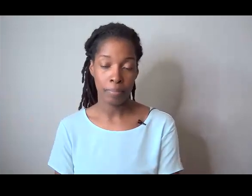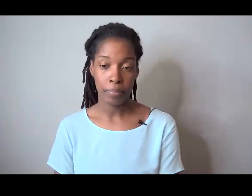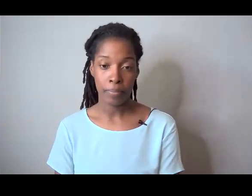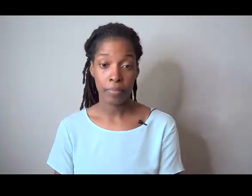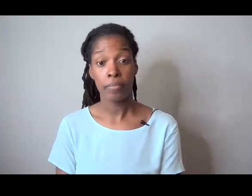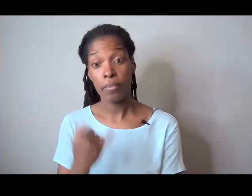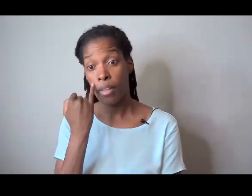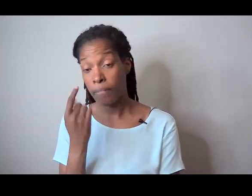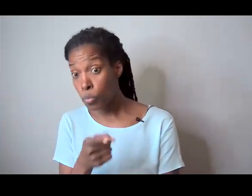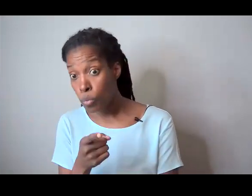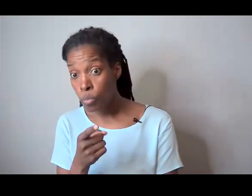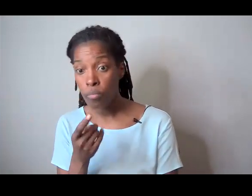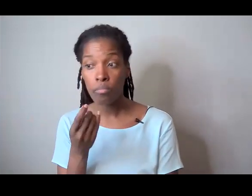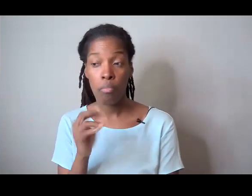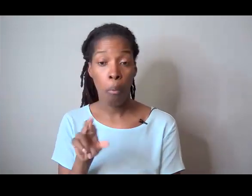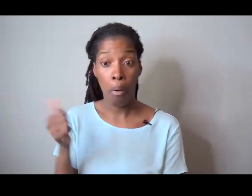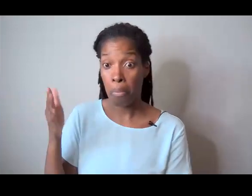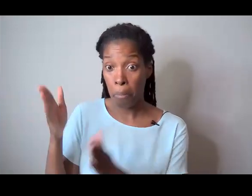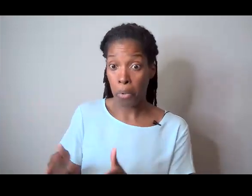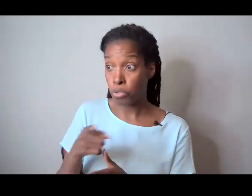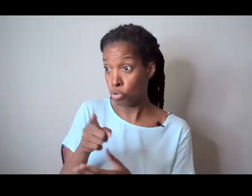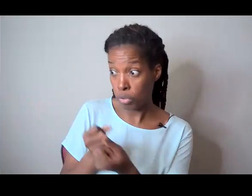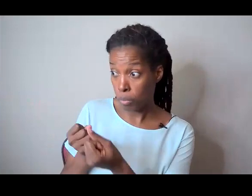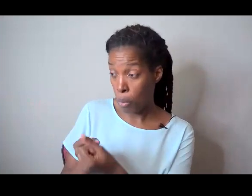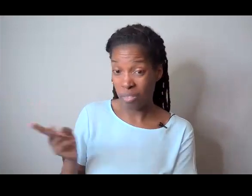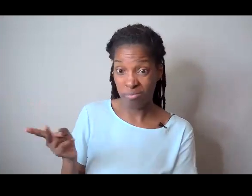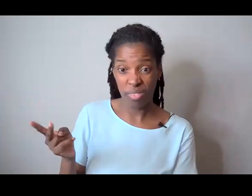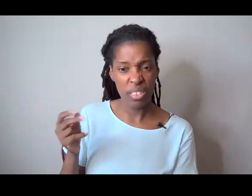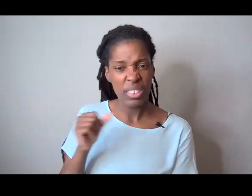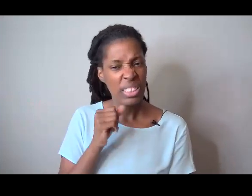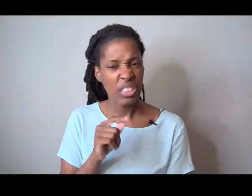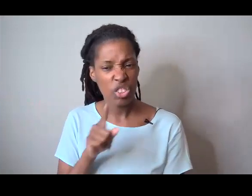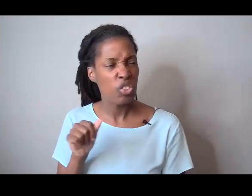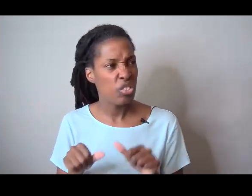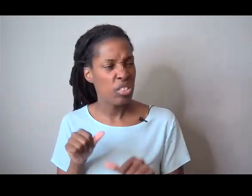you support isn't really sure when their business is considered to be open or not,